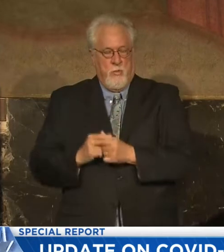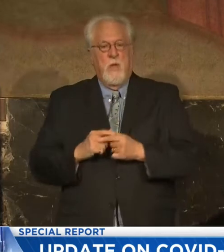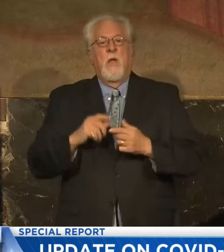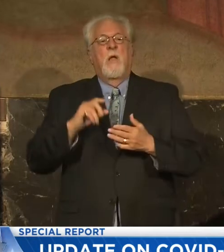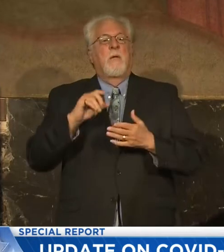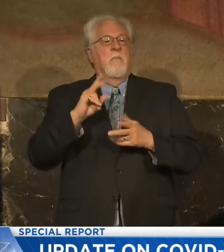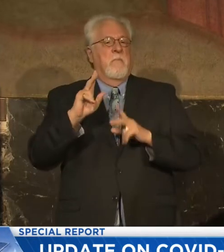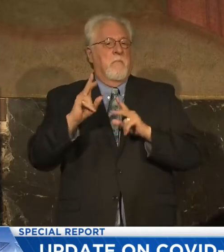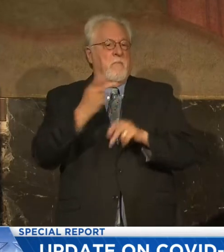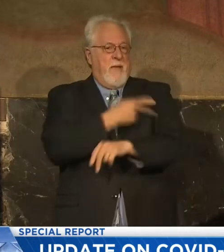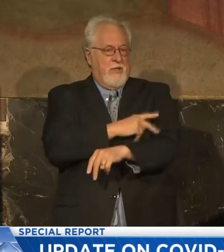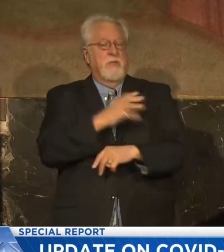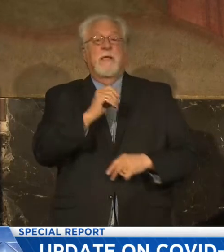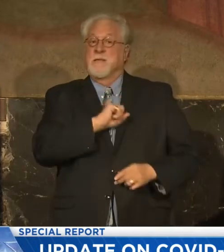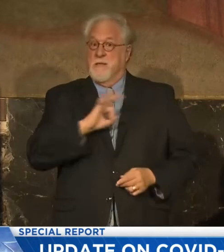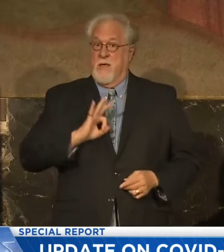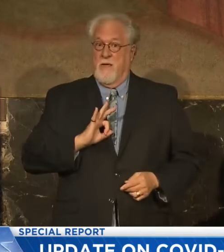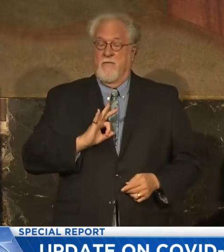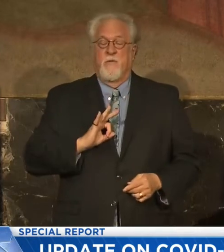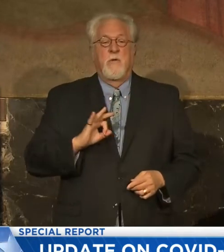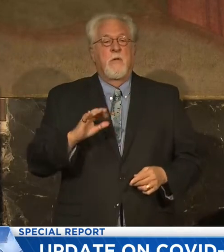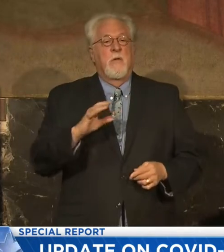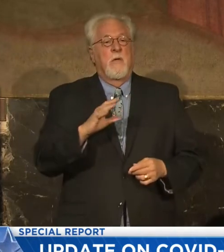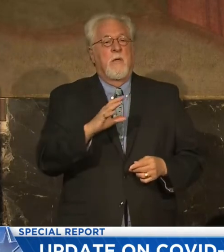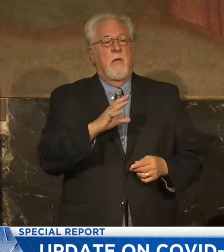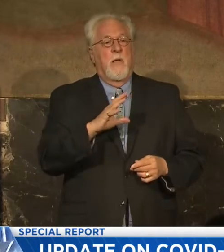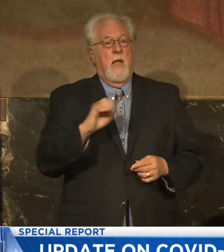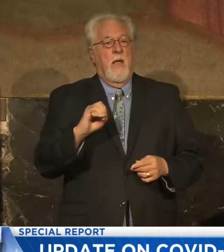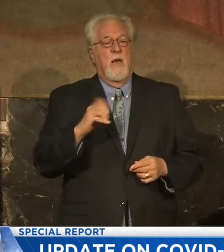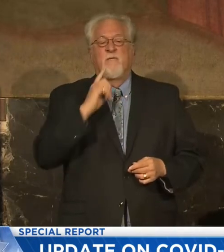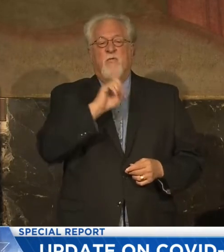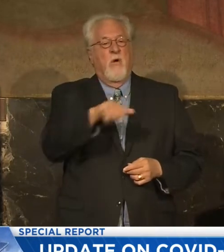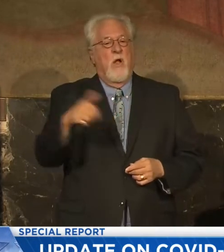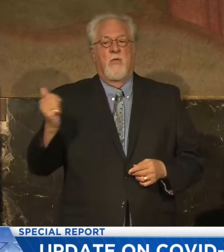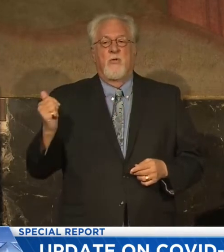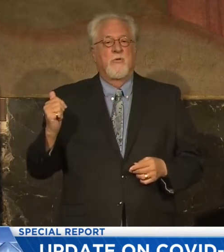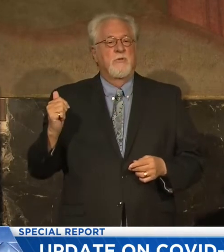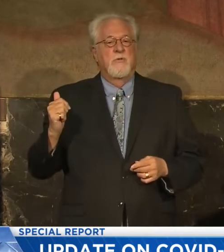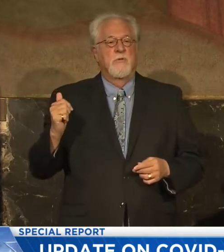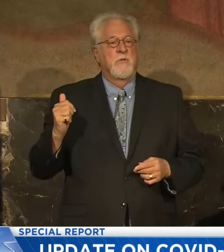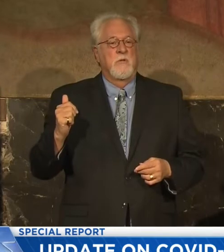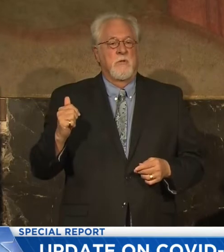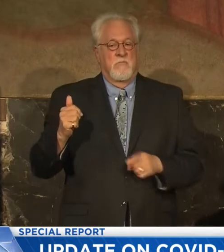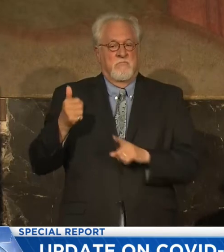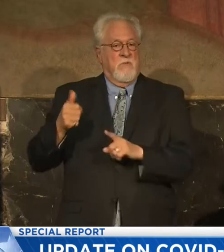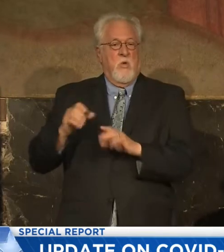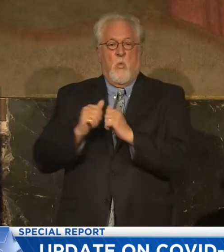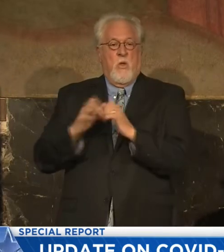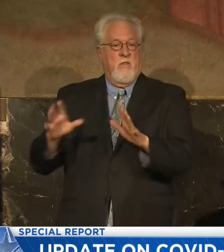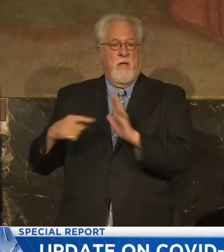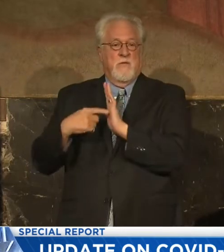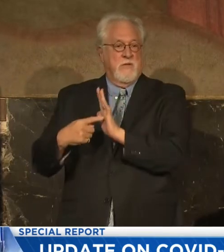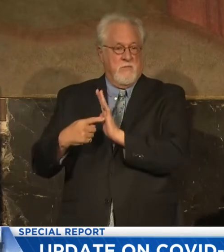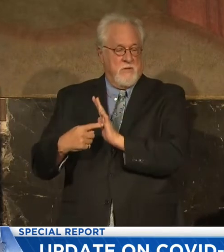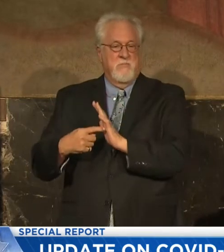SO IN PLACES LIKE THESE LABOR CAMPS OR JAILS, PRISONS, NURSING HOMES.